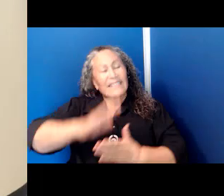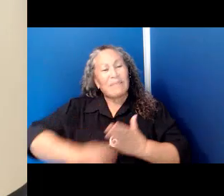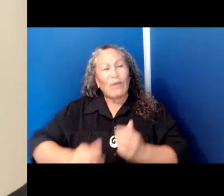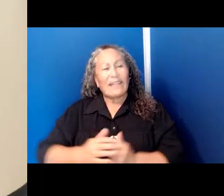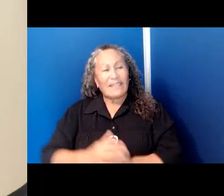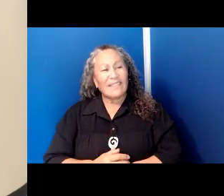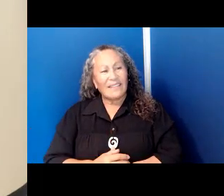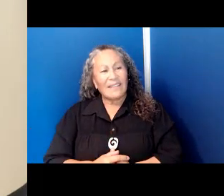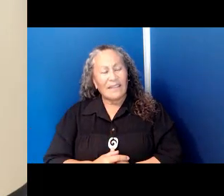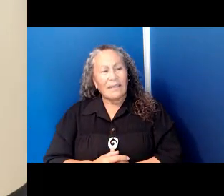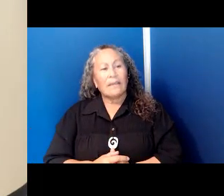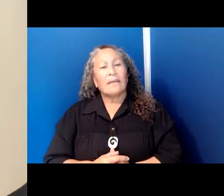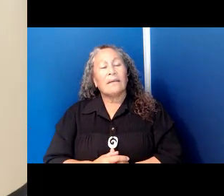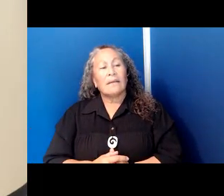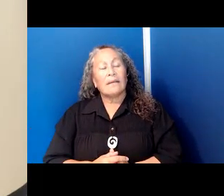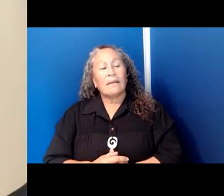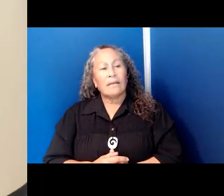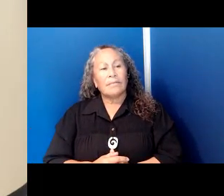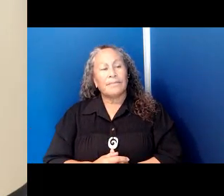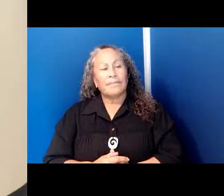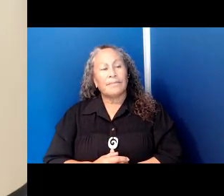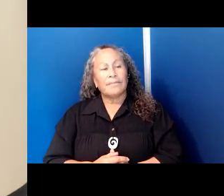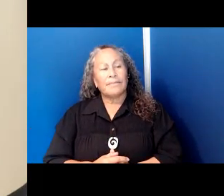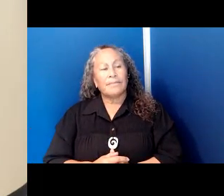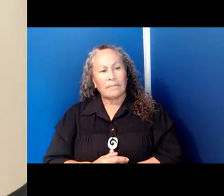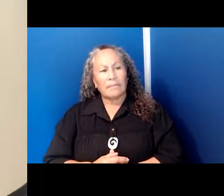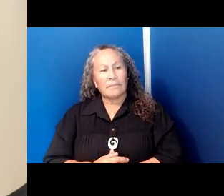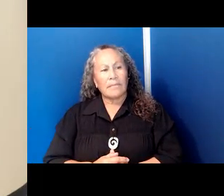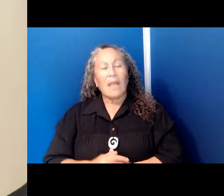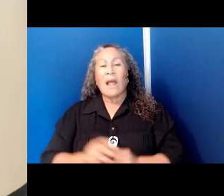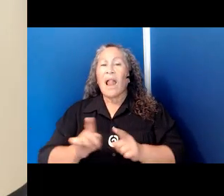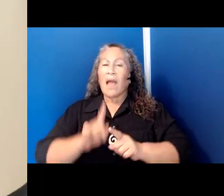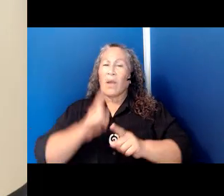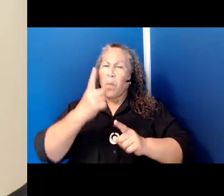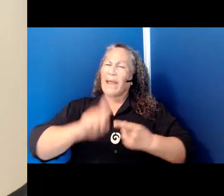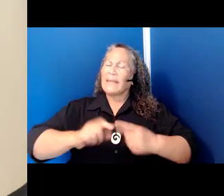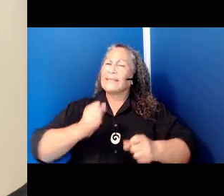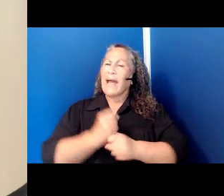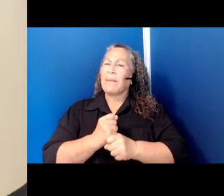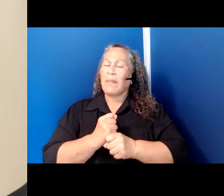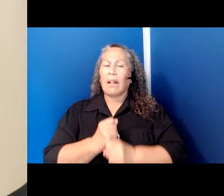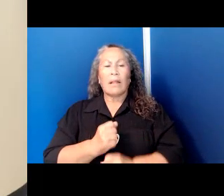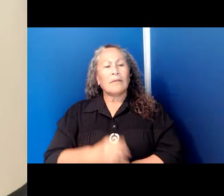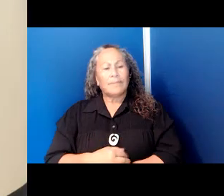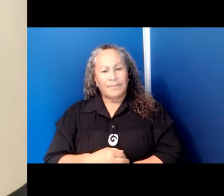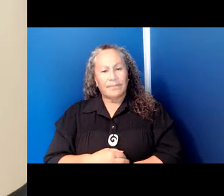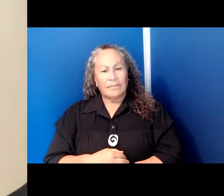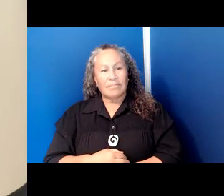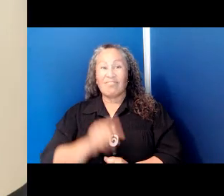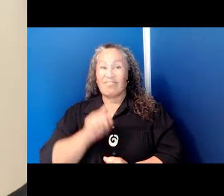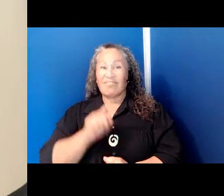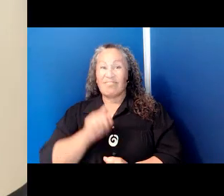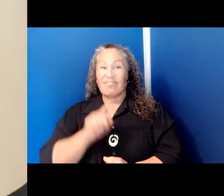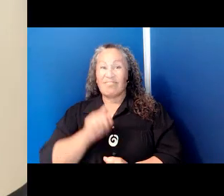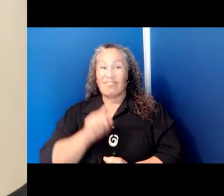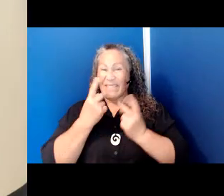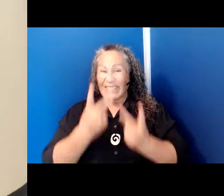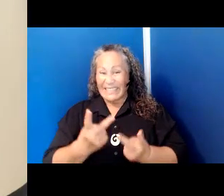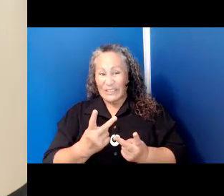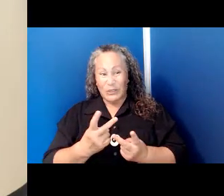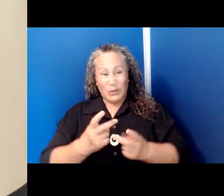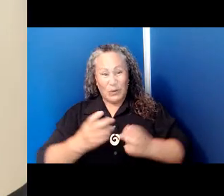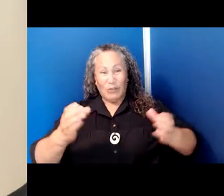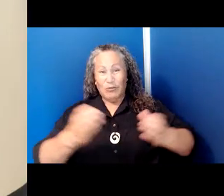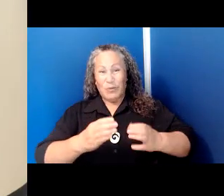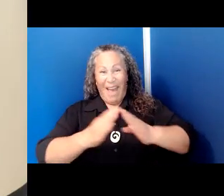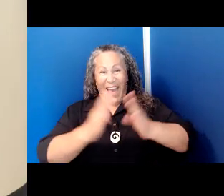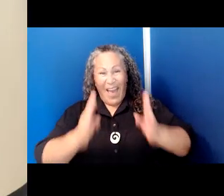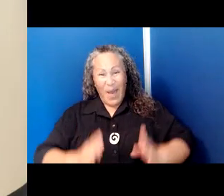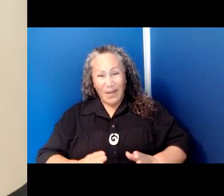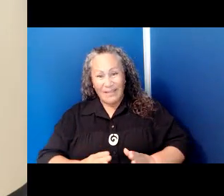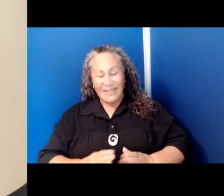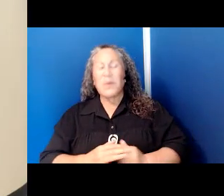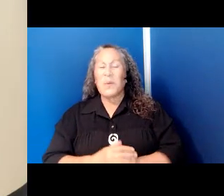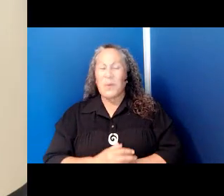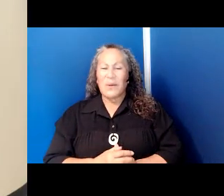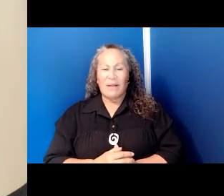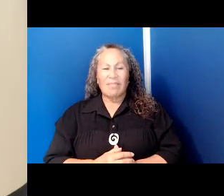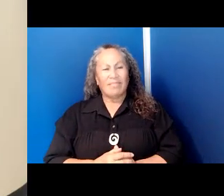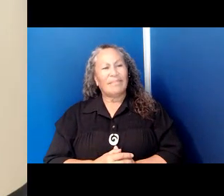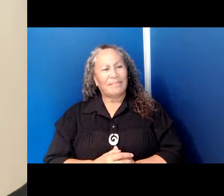an example of this, was one of our first visits in a group house. We were presenting